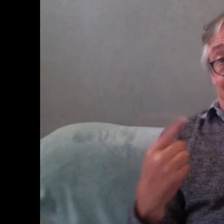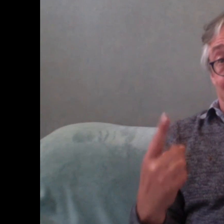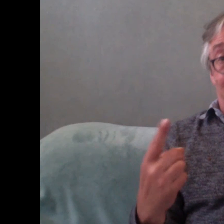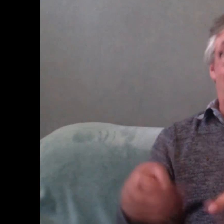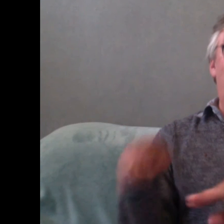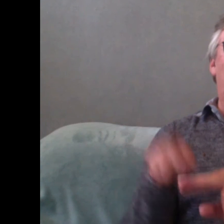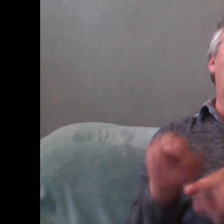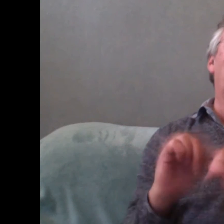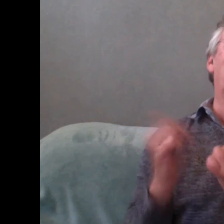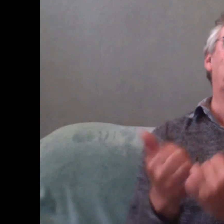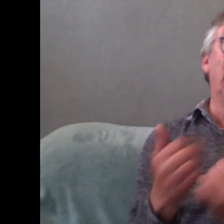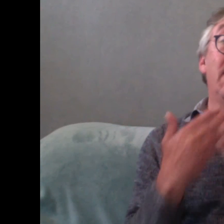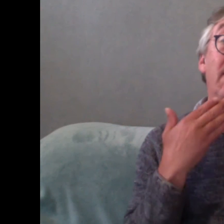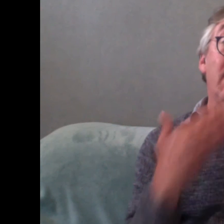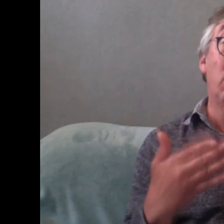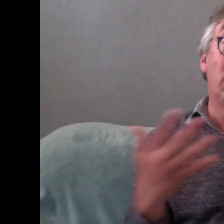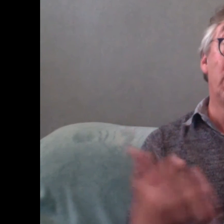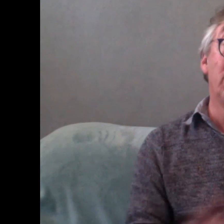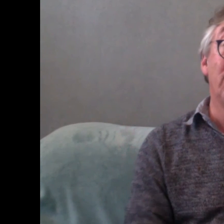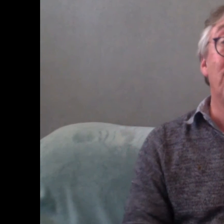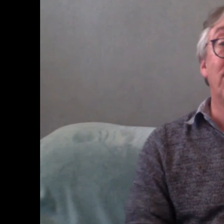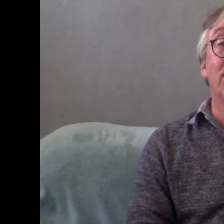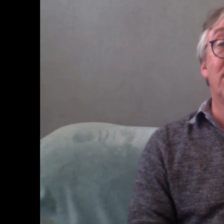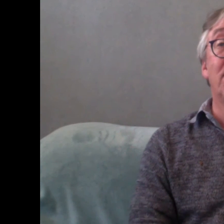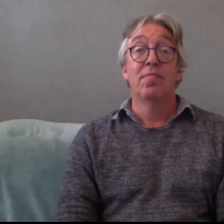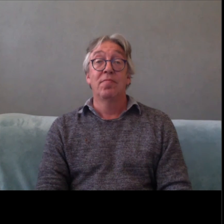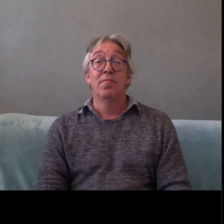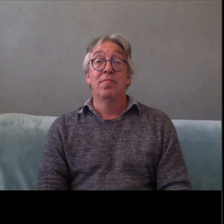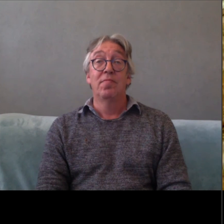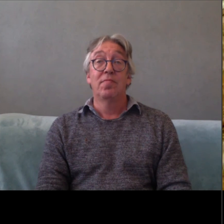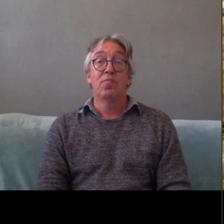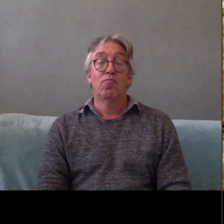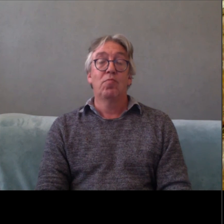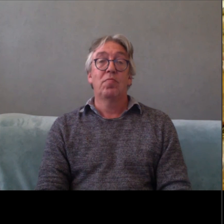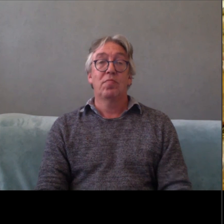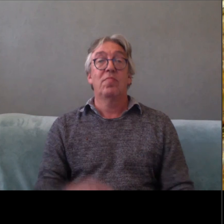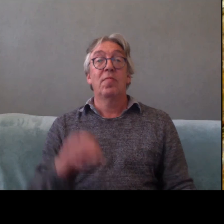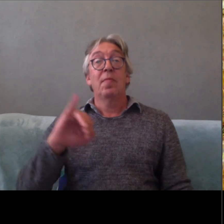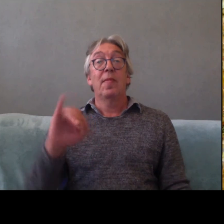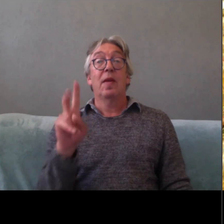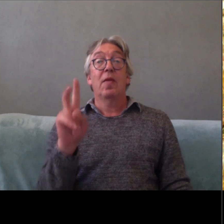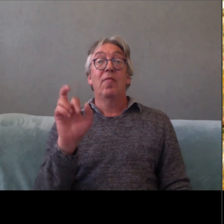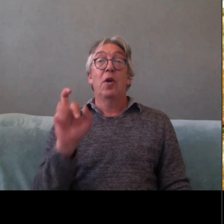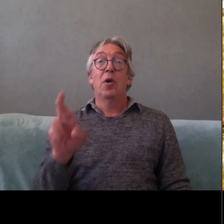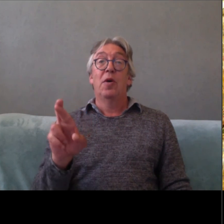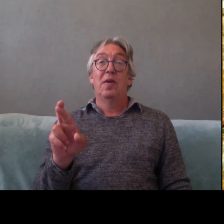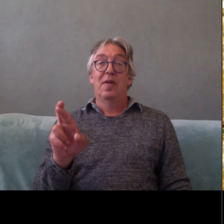Thank you very much. Thank you very much Andor for that question. Definitely.